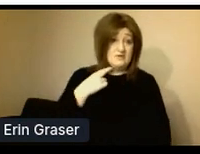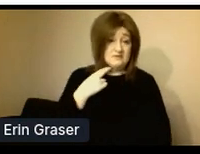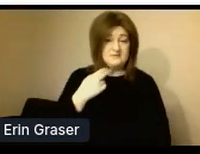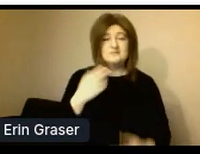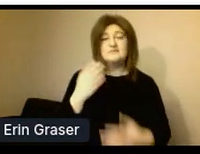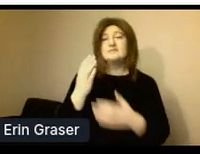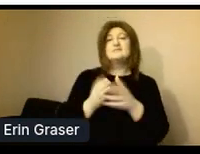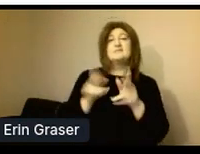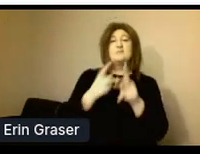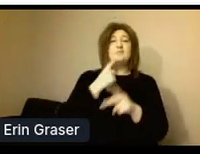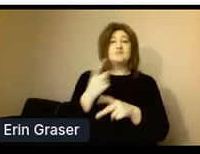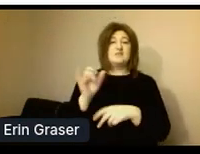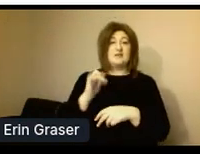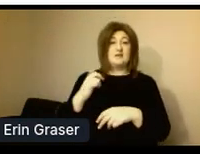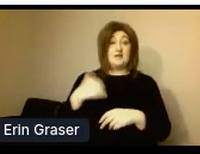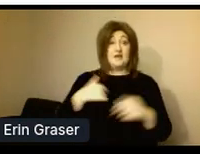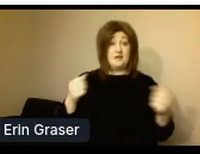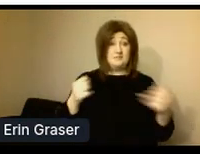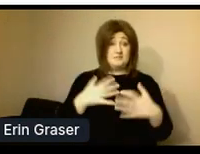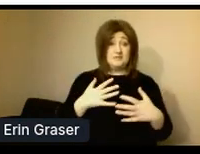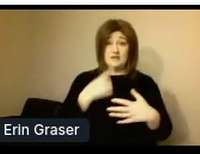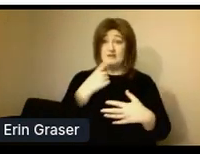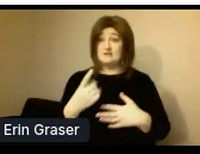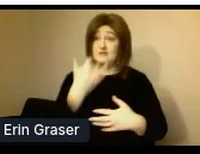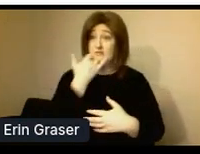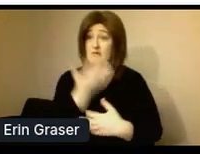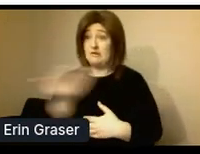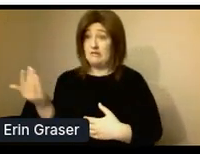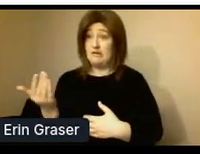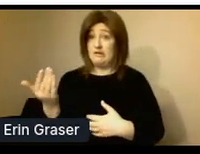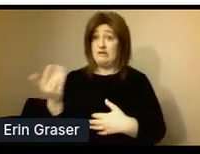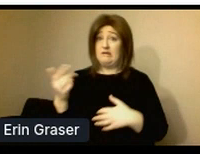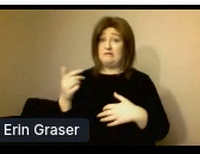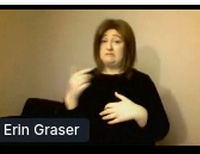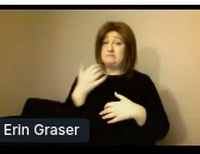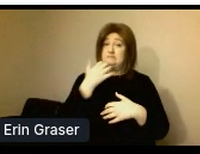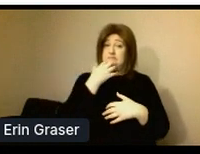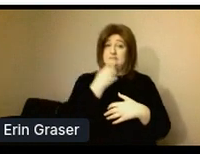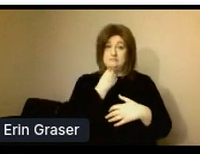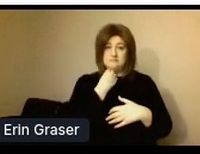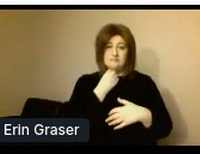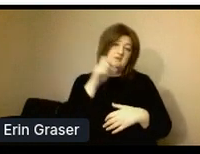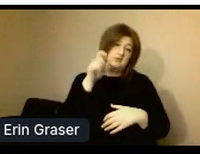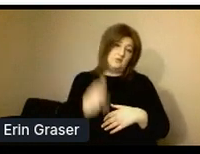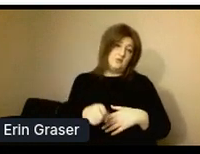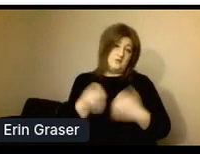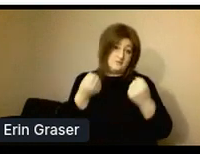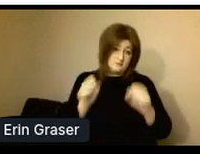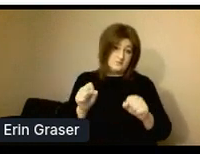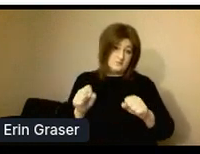is, like, I'm scared to say the wrong thing. You're going to have to step out of that discomfort.